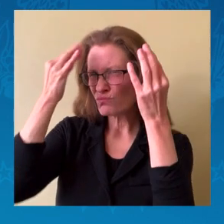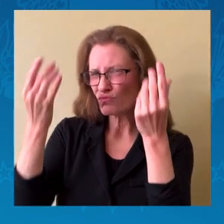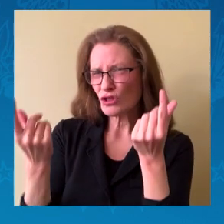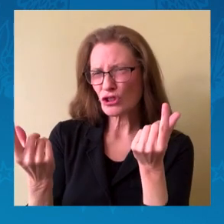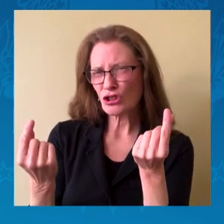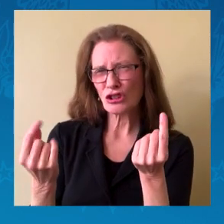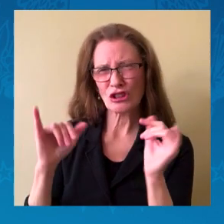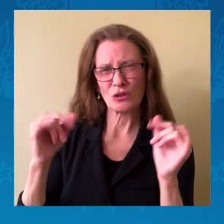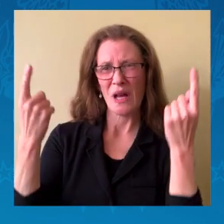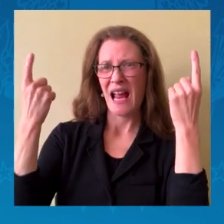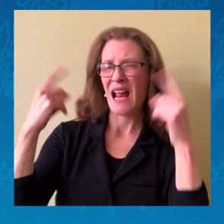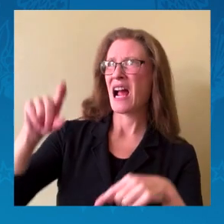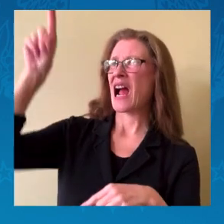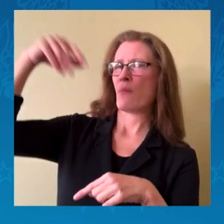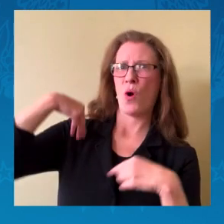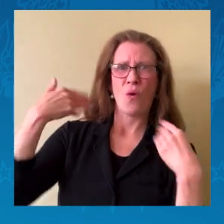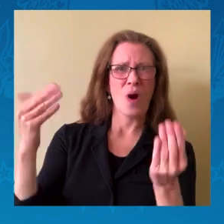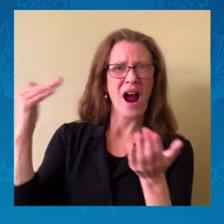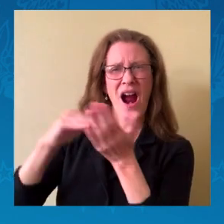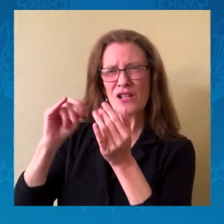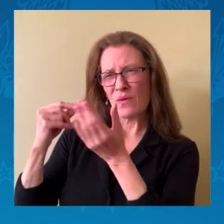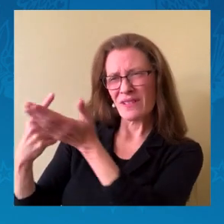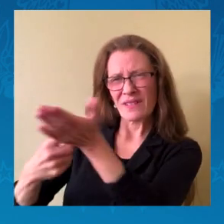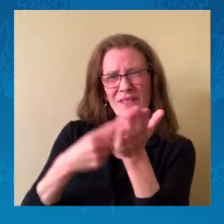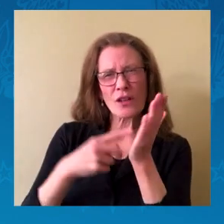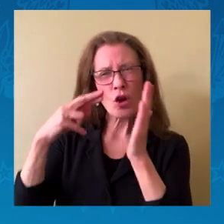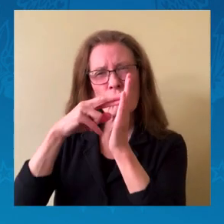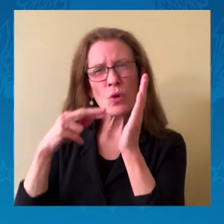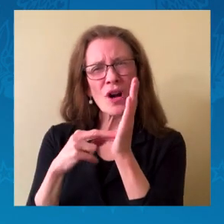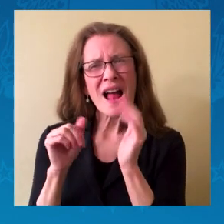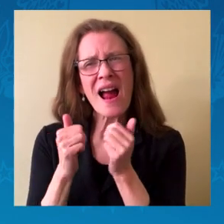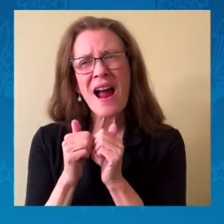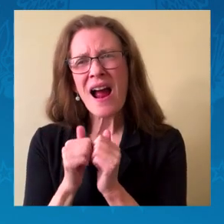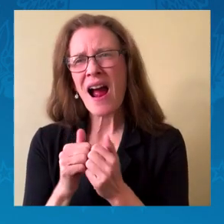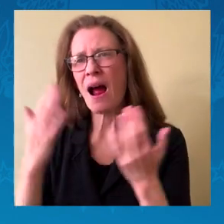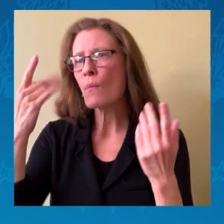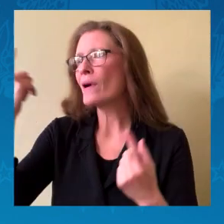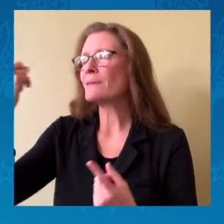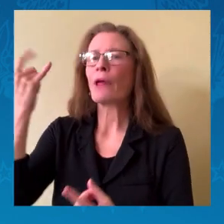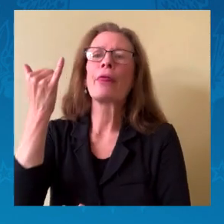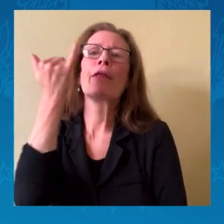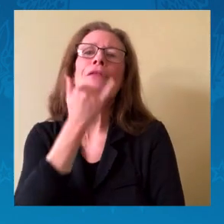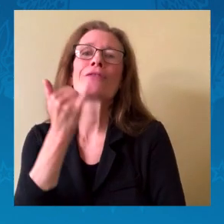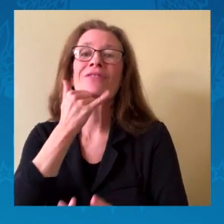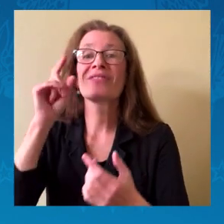because of potential miscalculation based on misinterpretation of intentions and space,